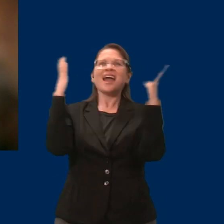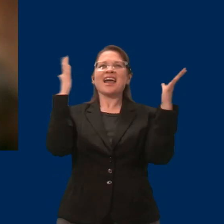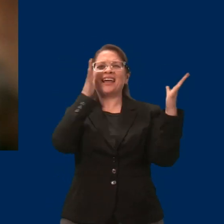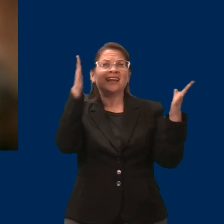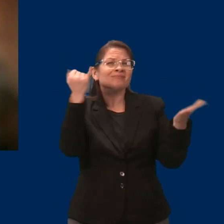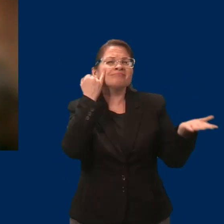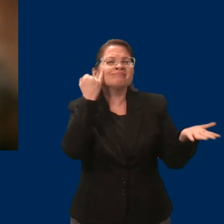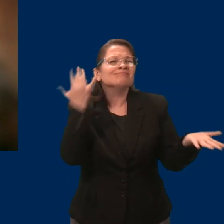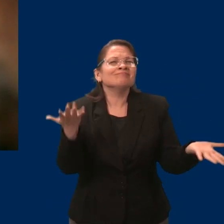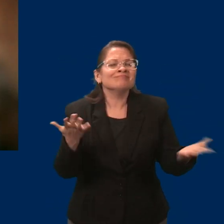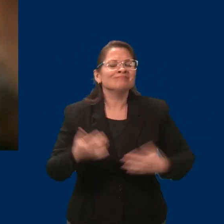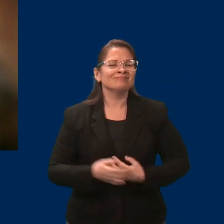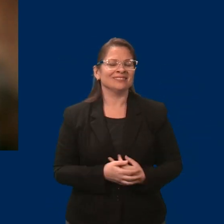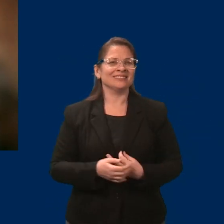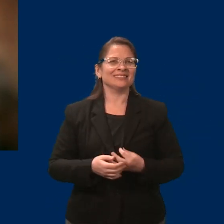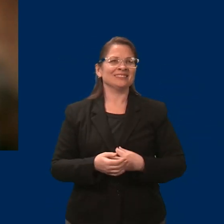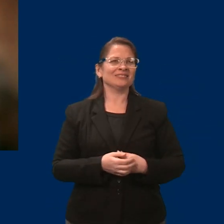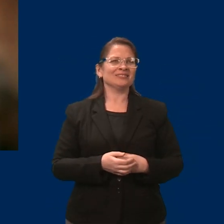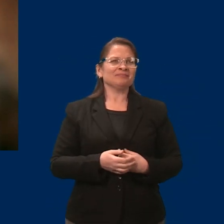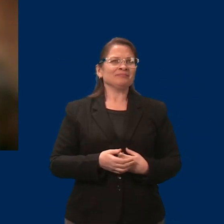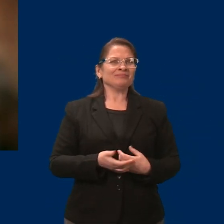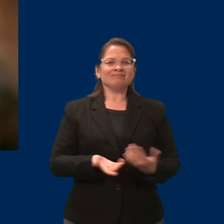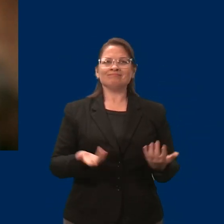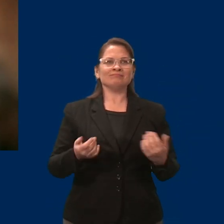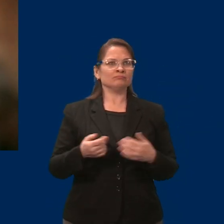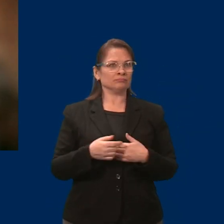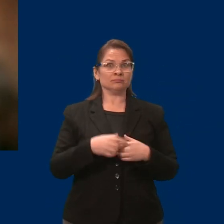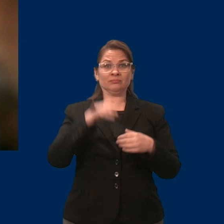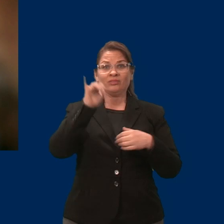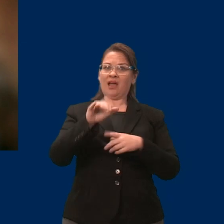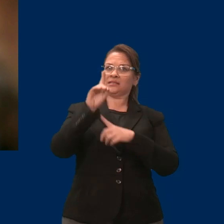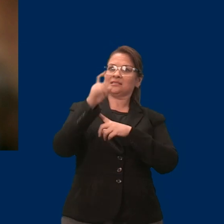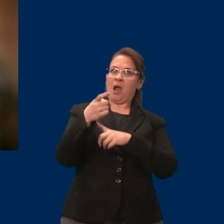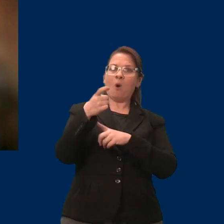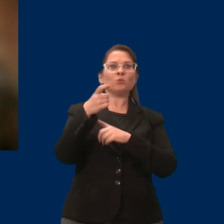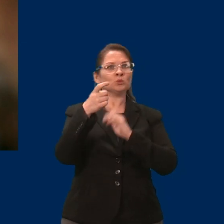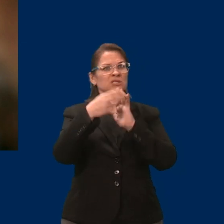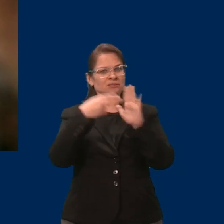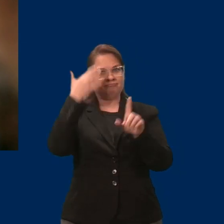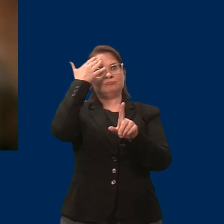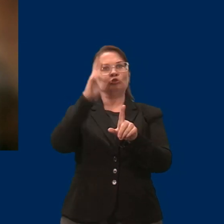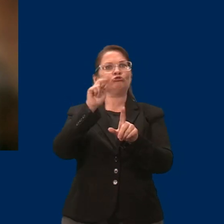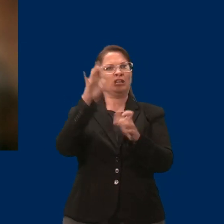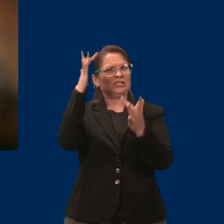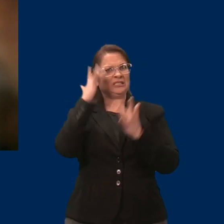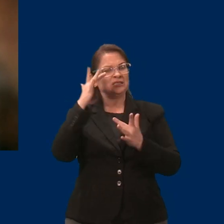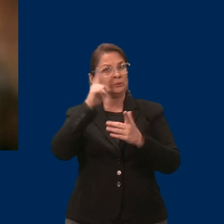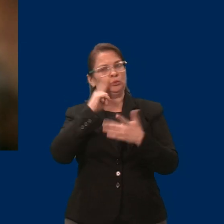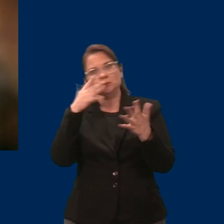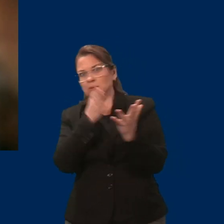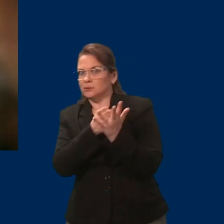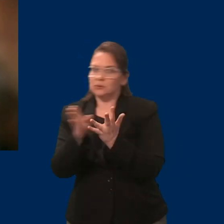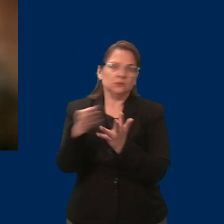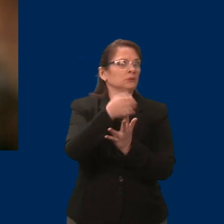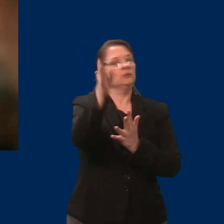is the only community to use that term, because it is such a journey. So what would it have meant to you if we'd had this bill?